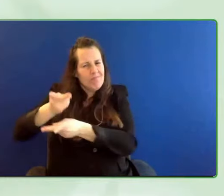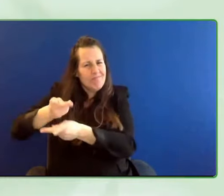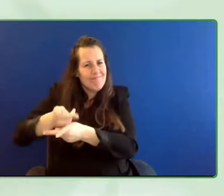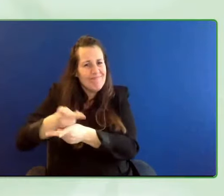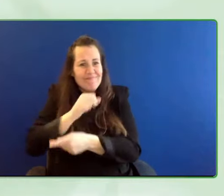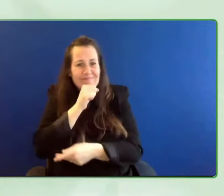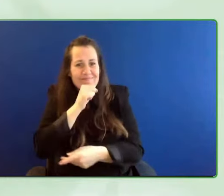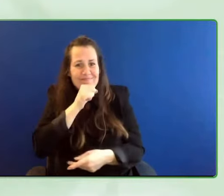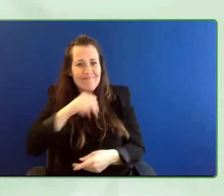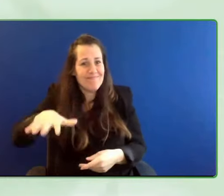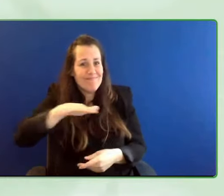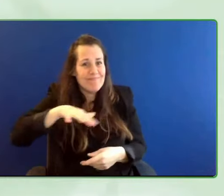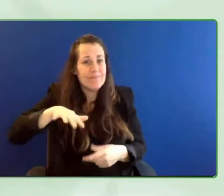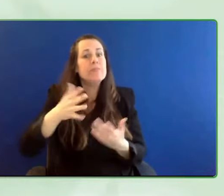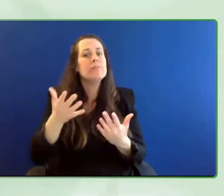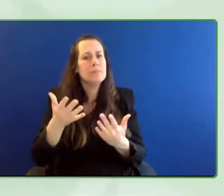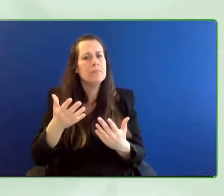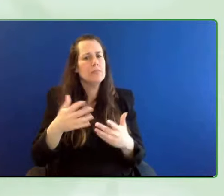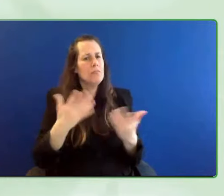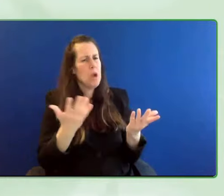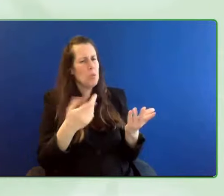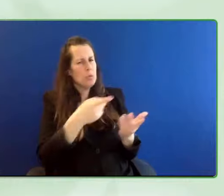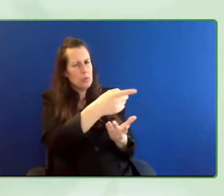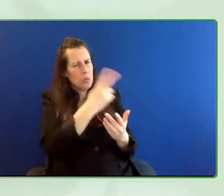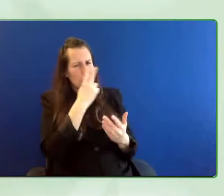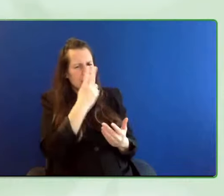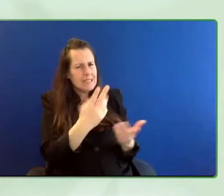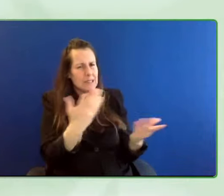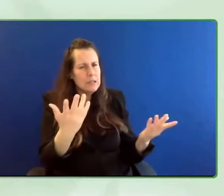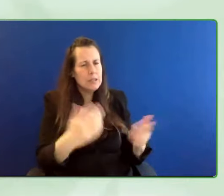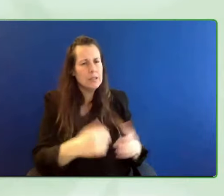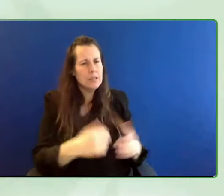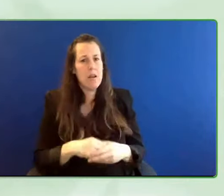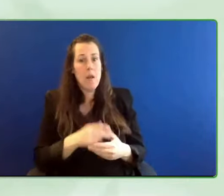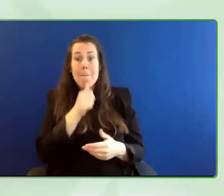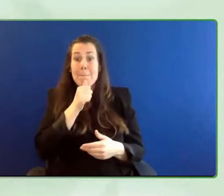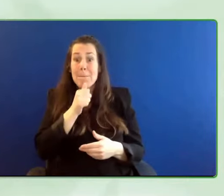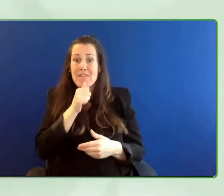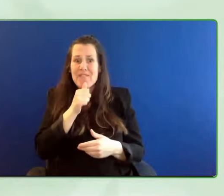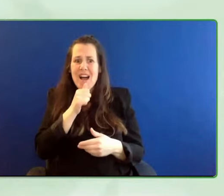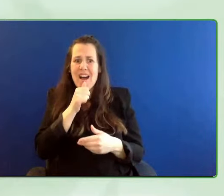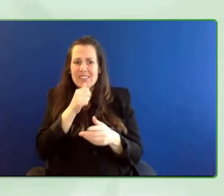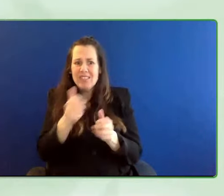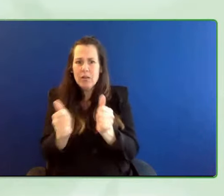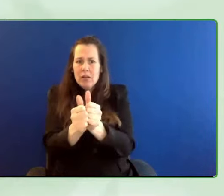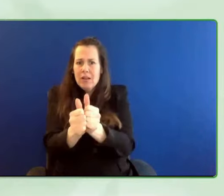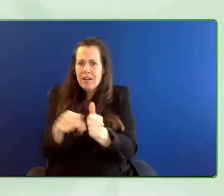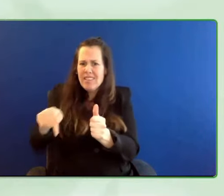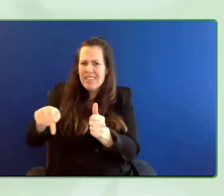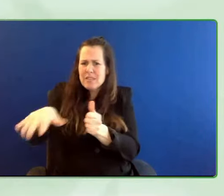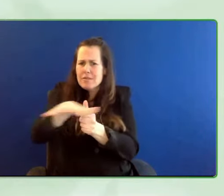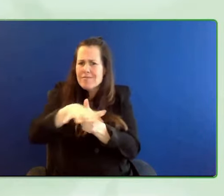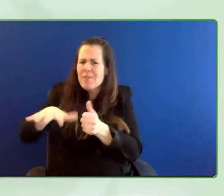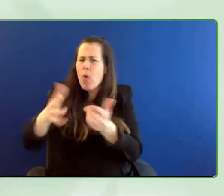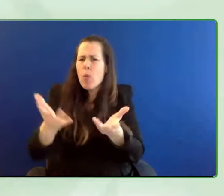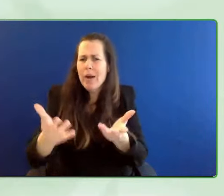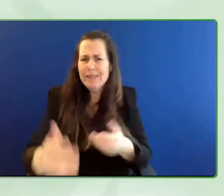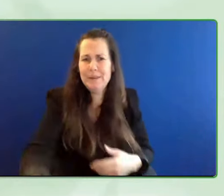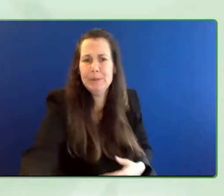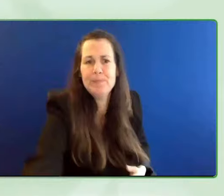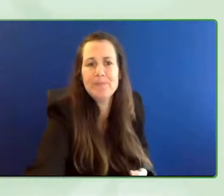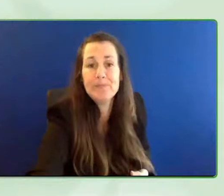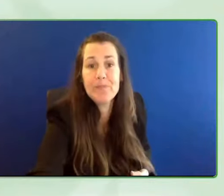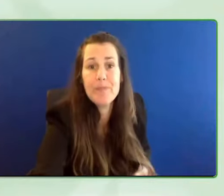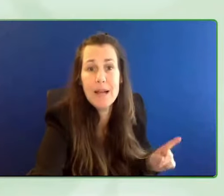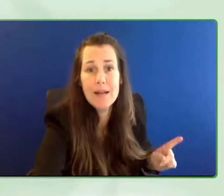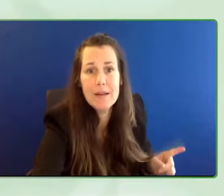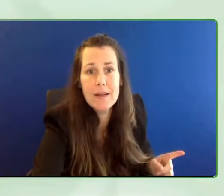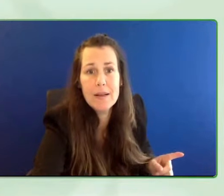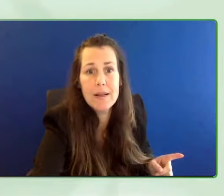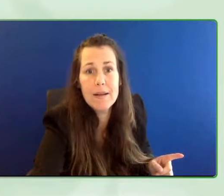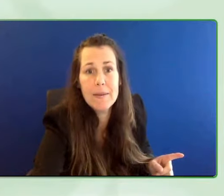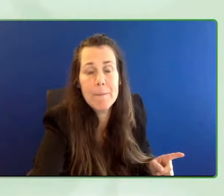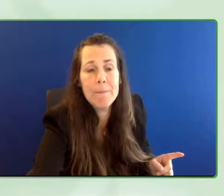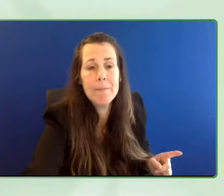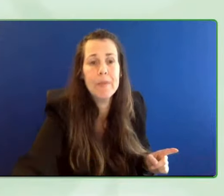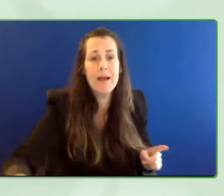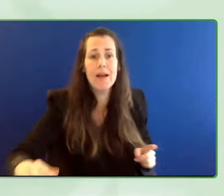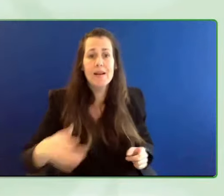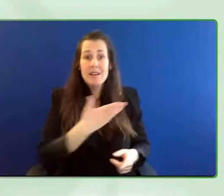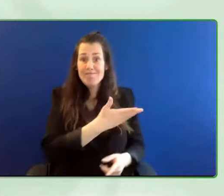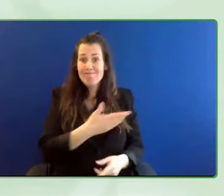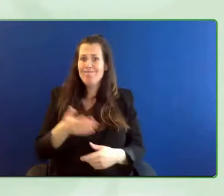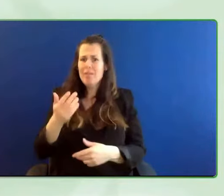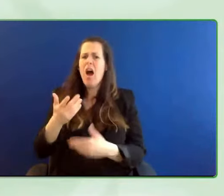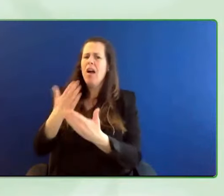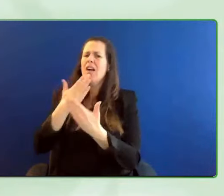EMD Serono, we are a global specialty innovator creating solutions for difficult to treat